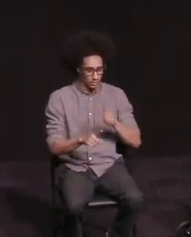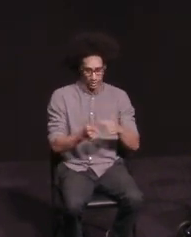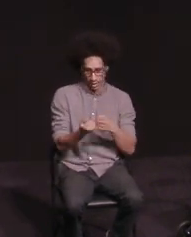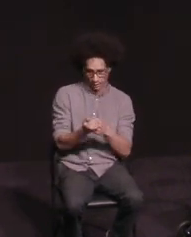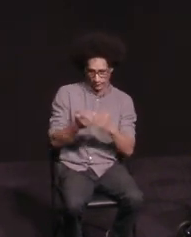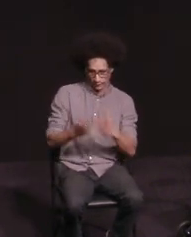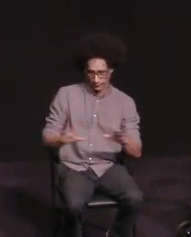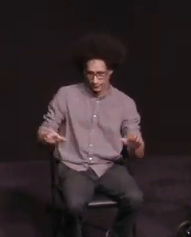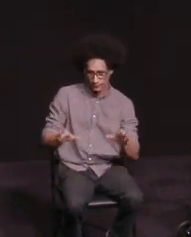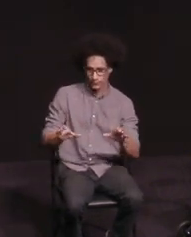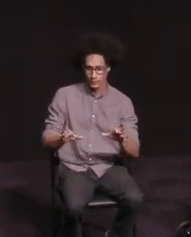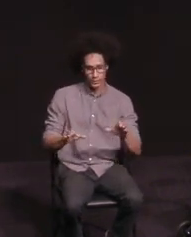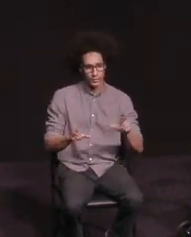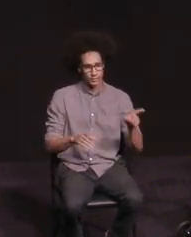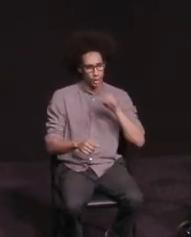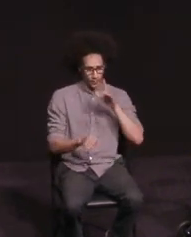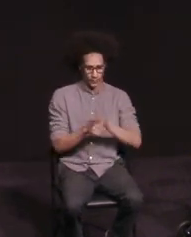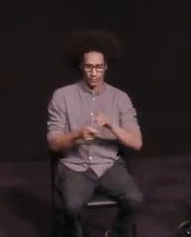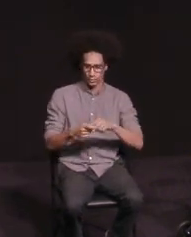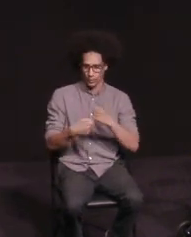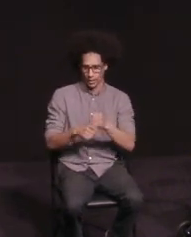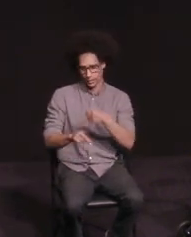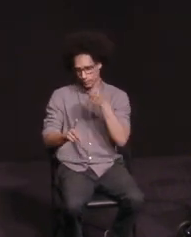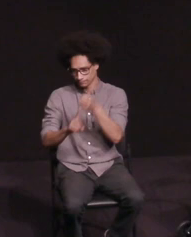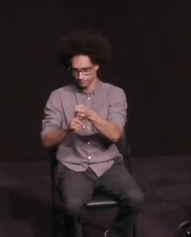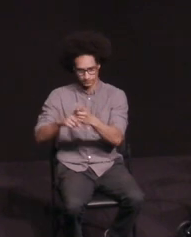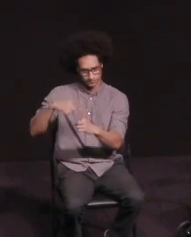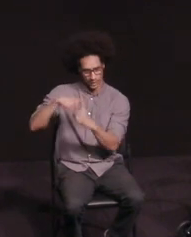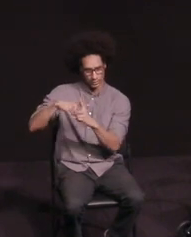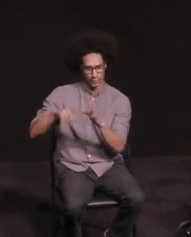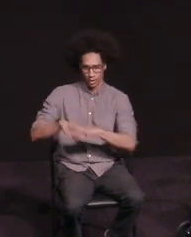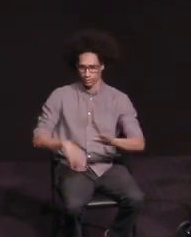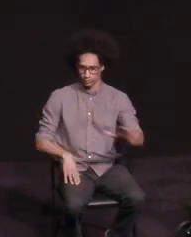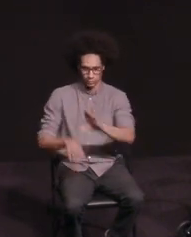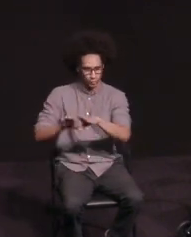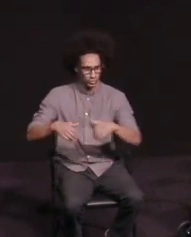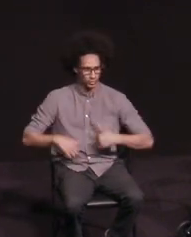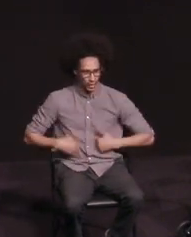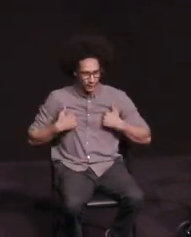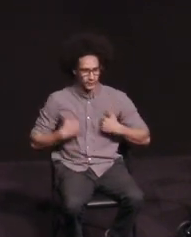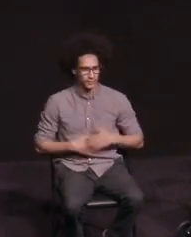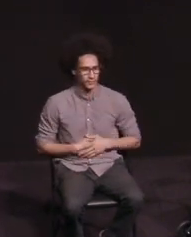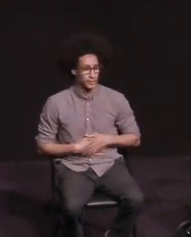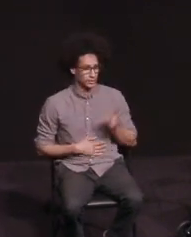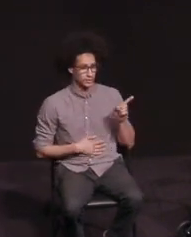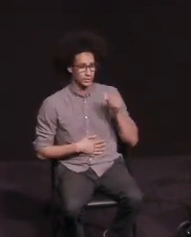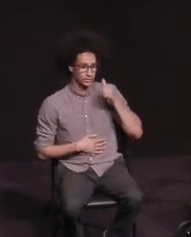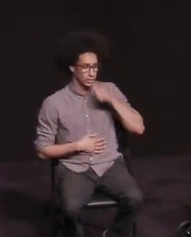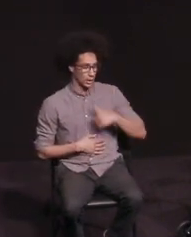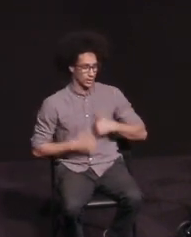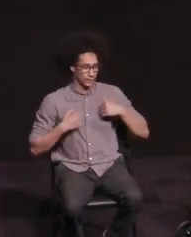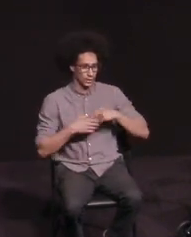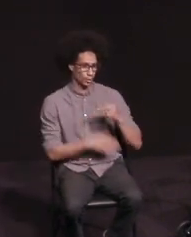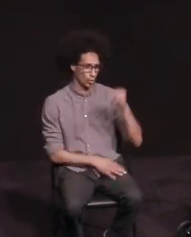positive impact on the lives of children. Krystaelynne lives in Northern California with her husband and